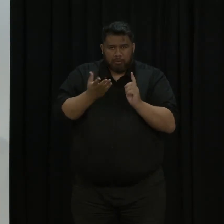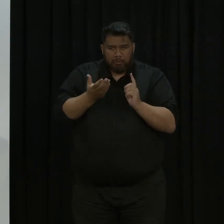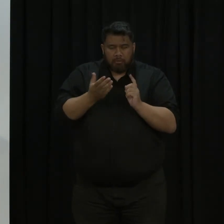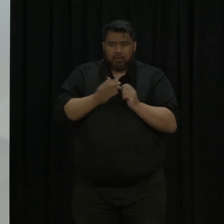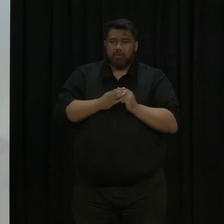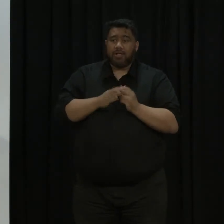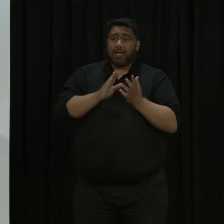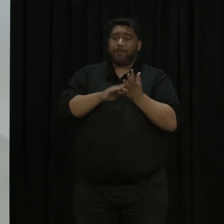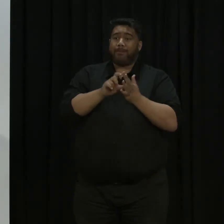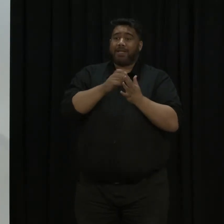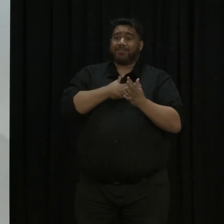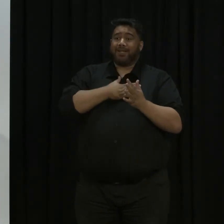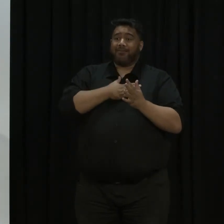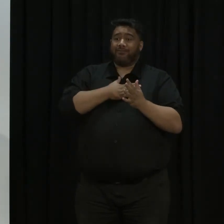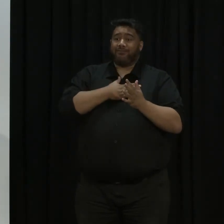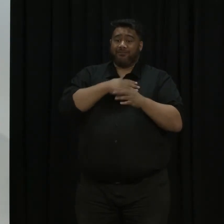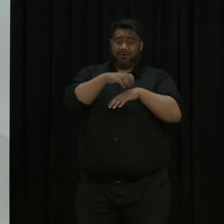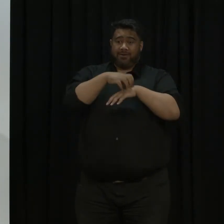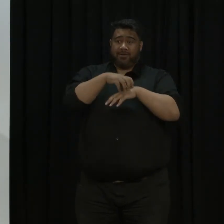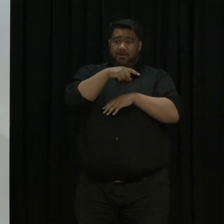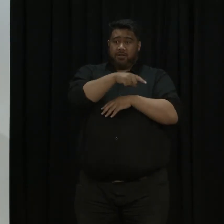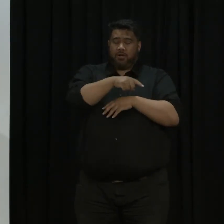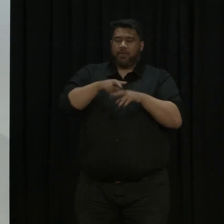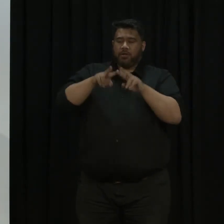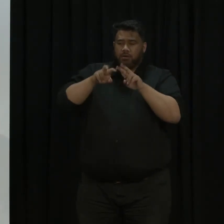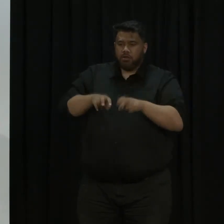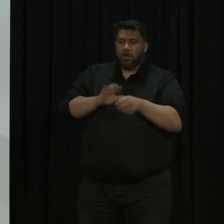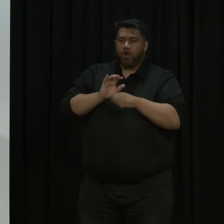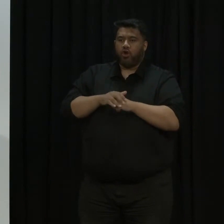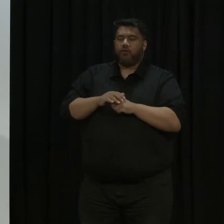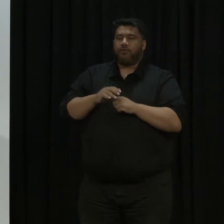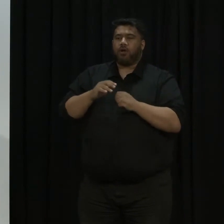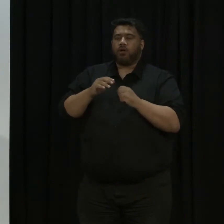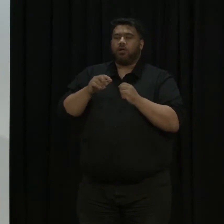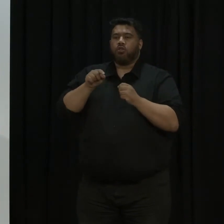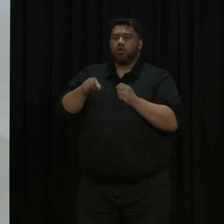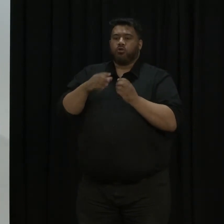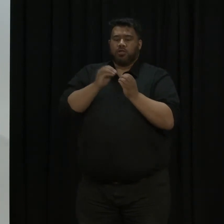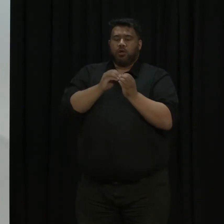I was hoping you would ask that question.